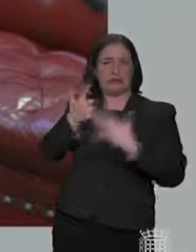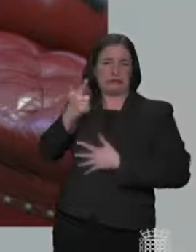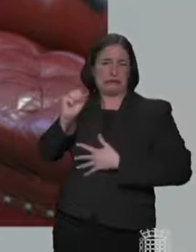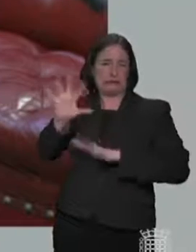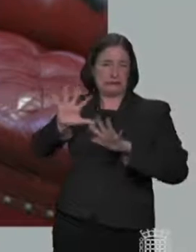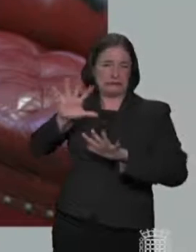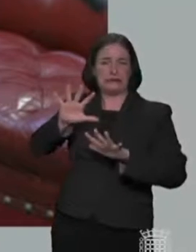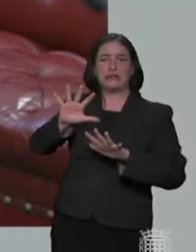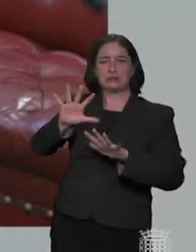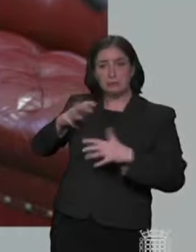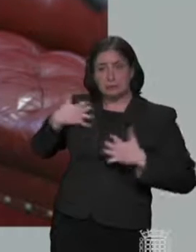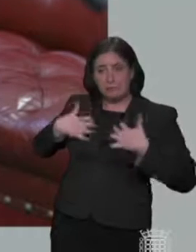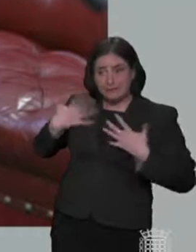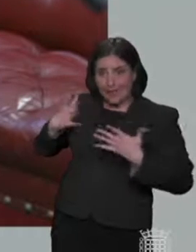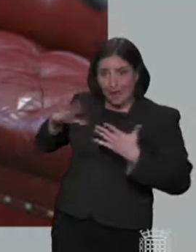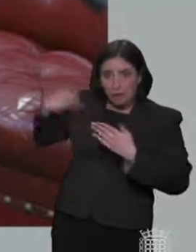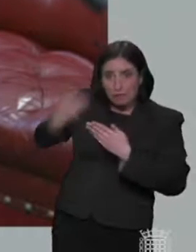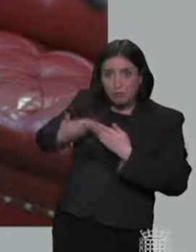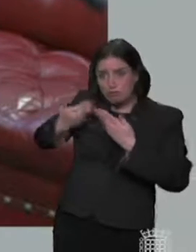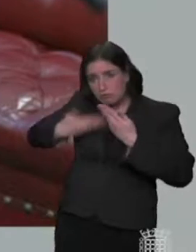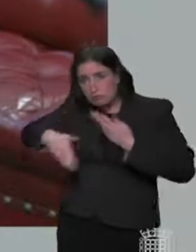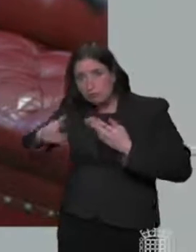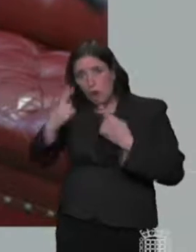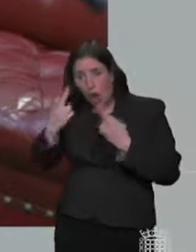in terms of giving it the same status as english welsh and gaelic